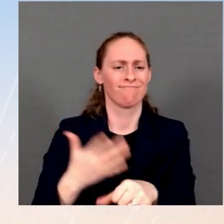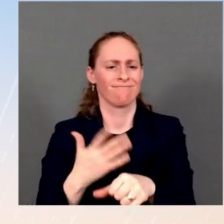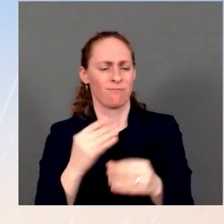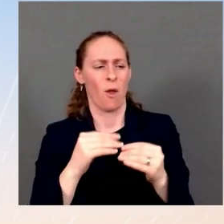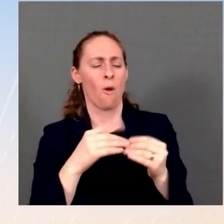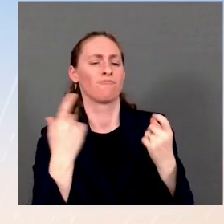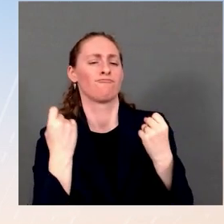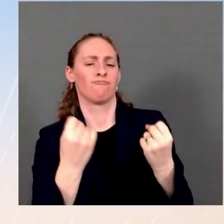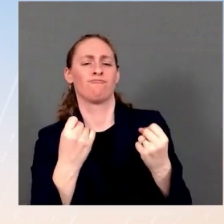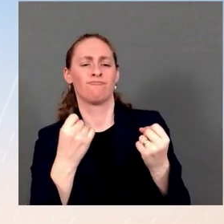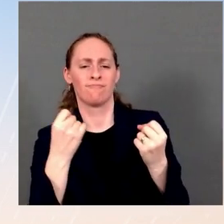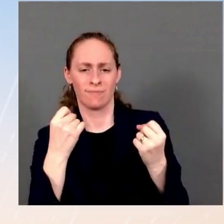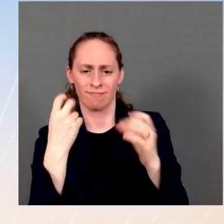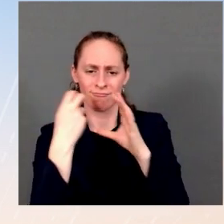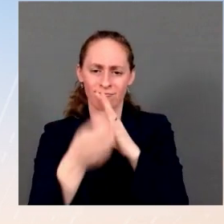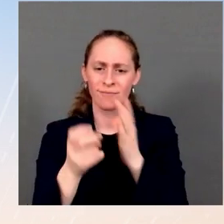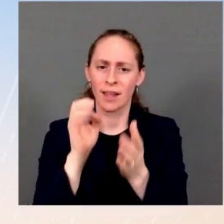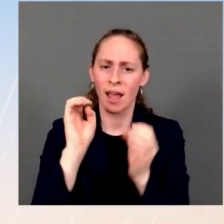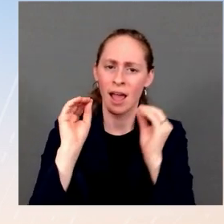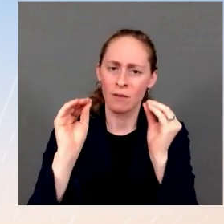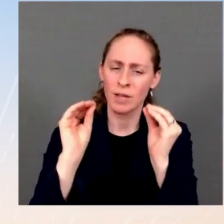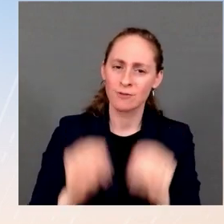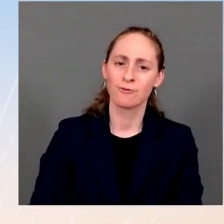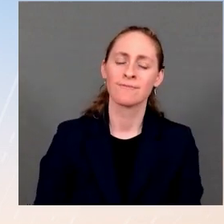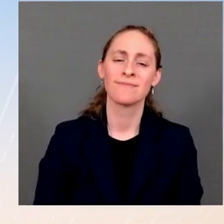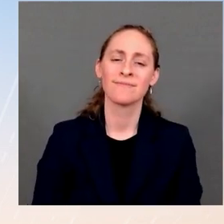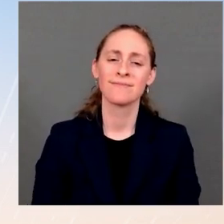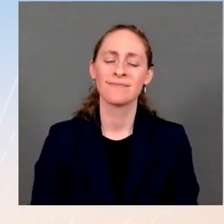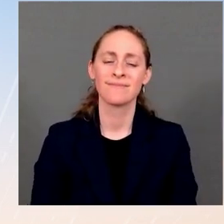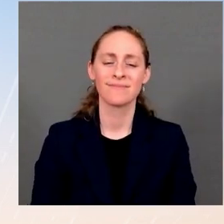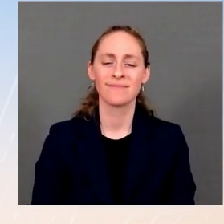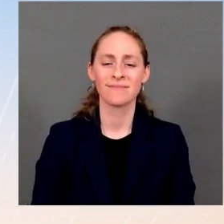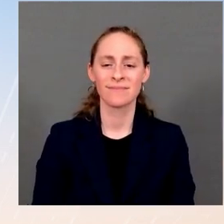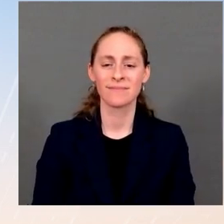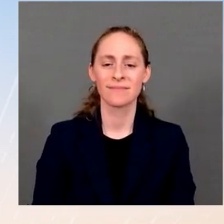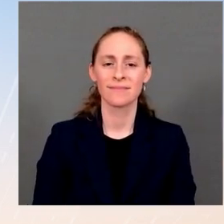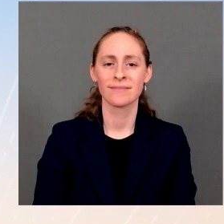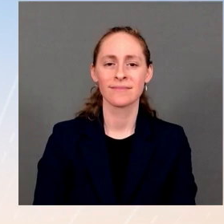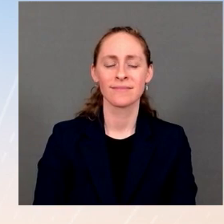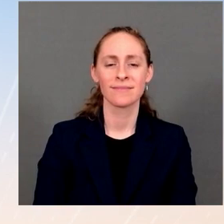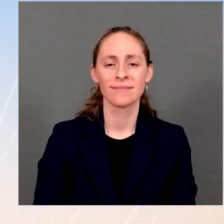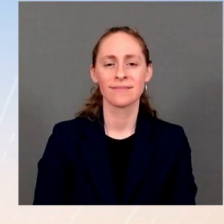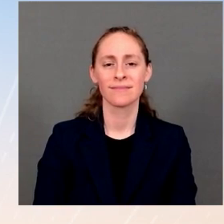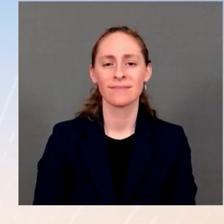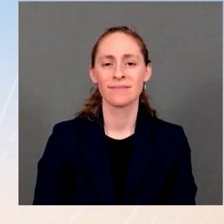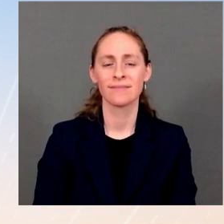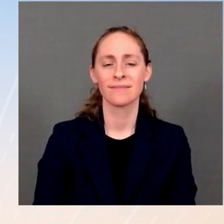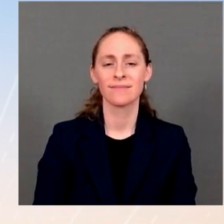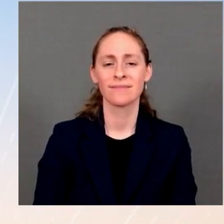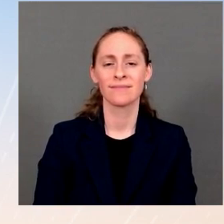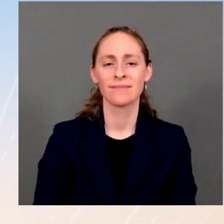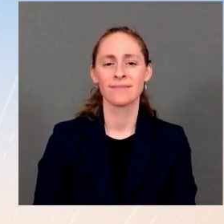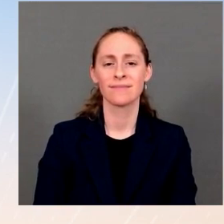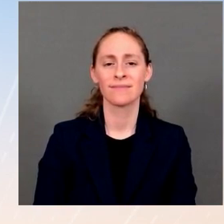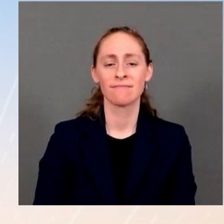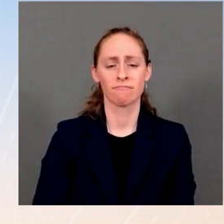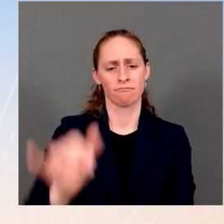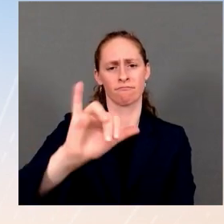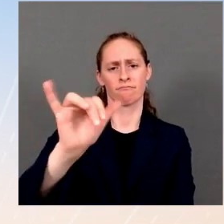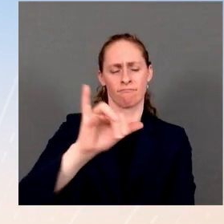for Cyber Anne Neuberger and National Cyber Director Chris Inglis put out a letter to directly communicate